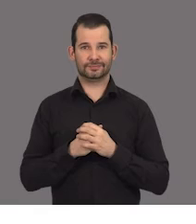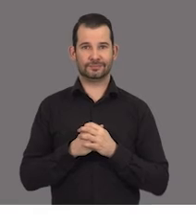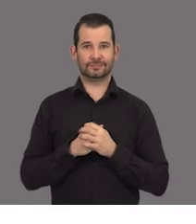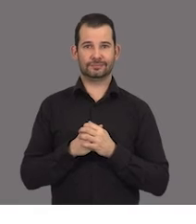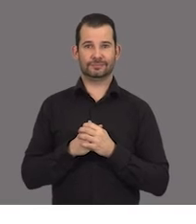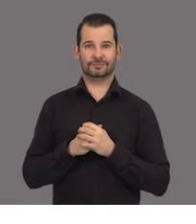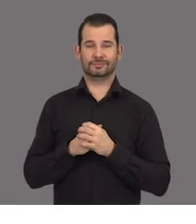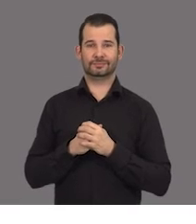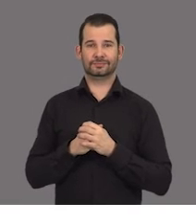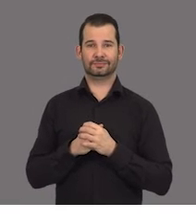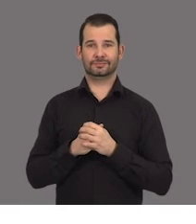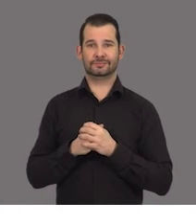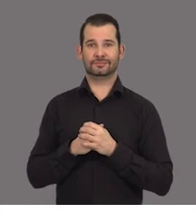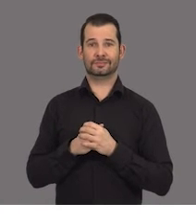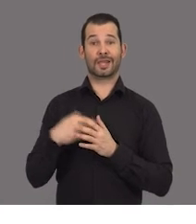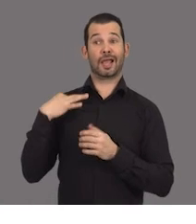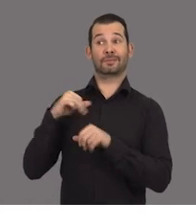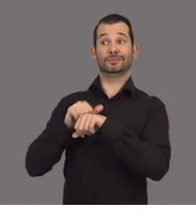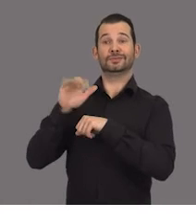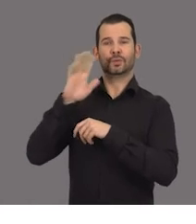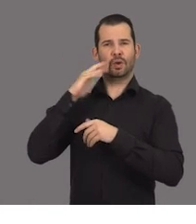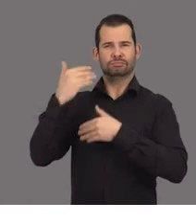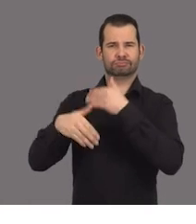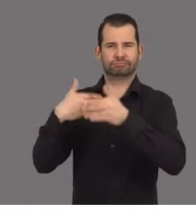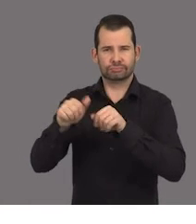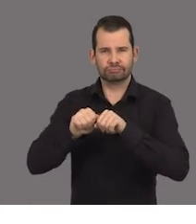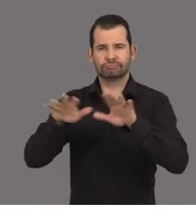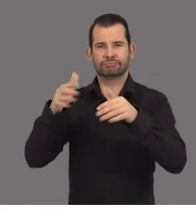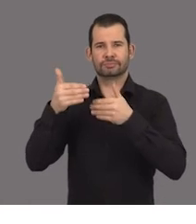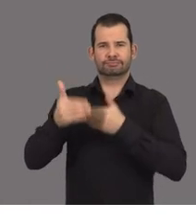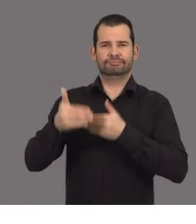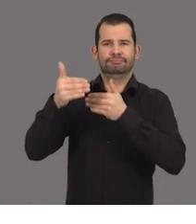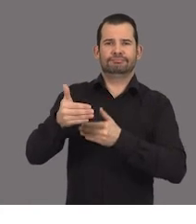Applications will roll out in phases starting with seniors.